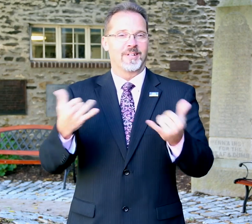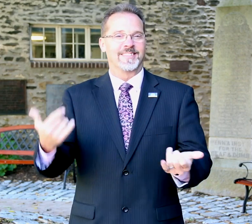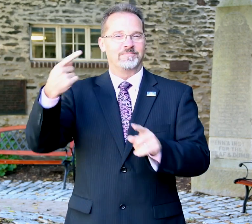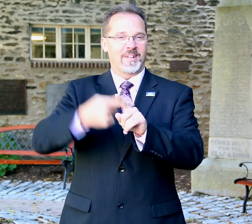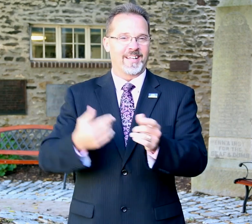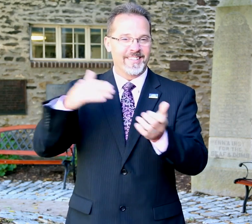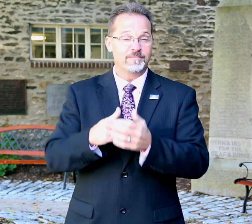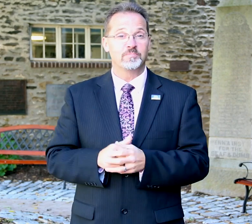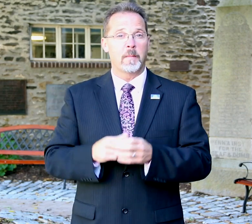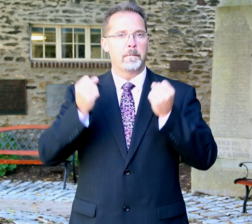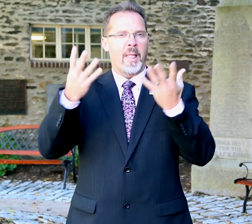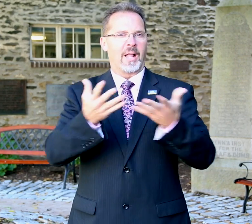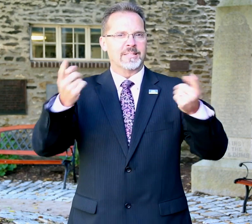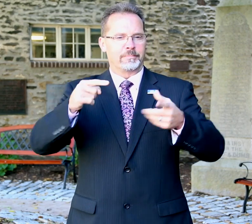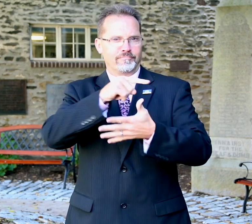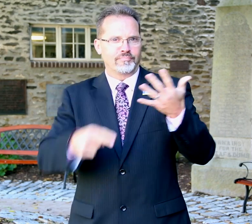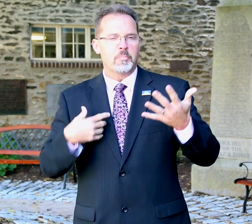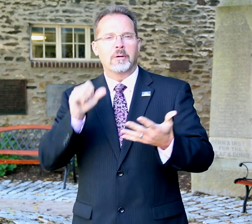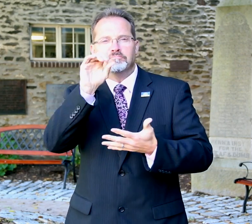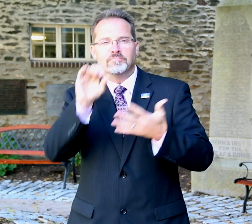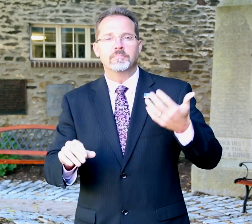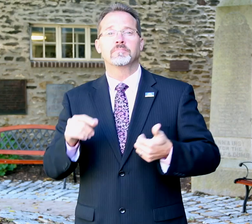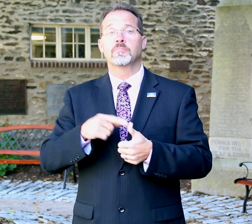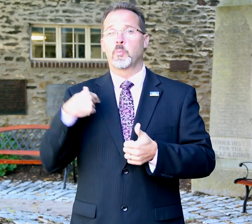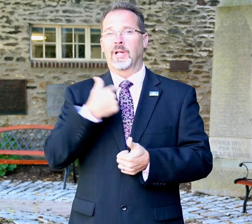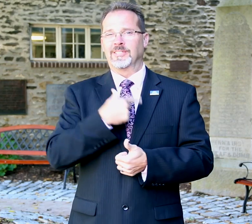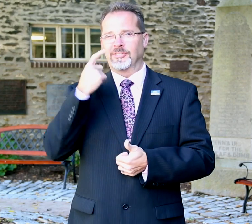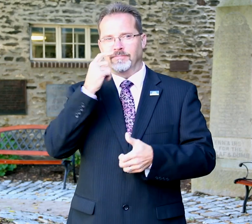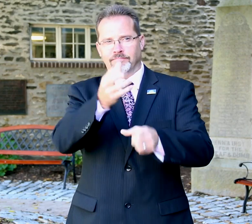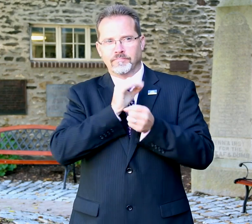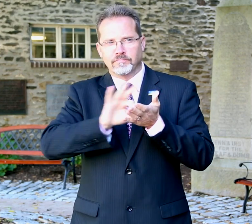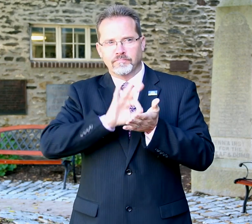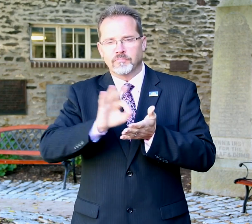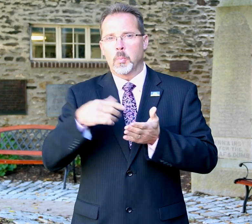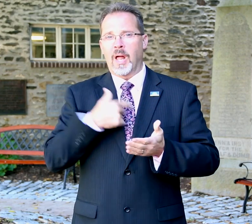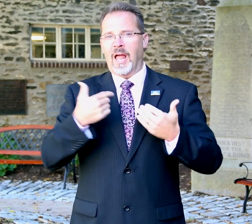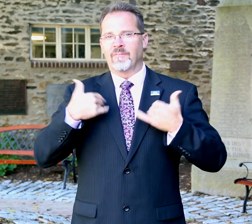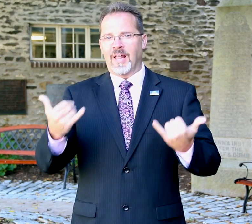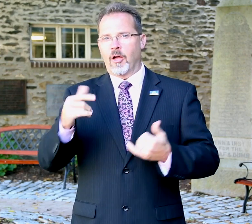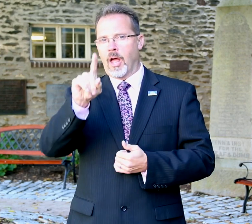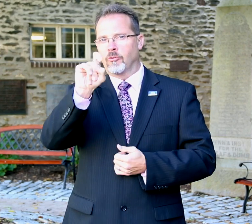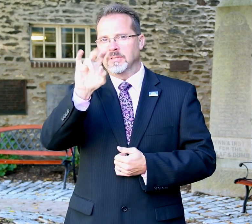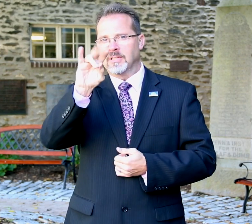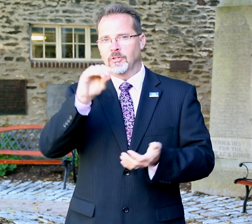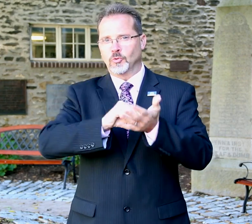Many things are happening this month, we just received our enrollment count and we have 170 students at PSD.